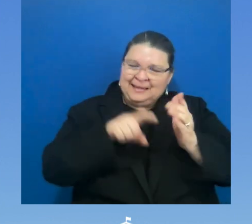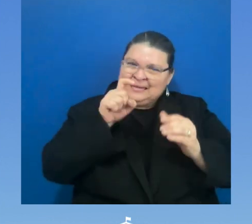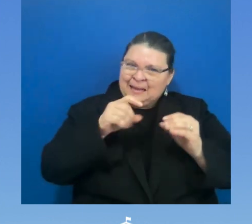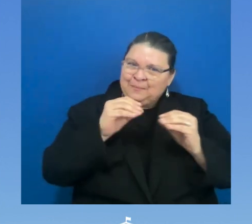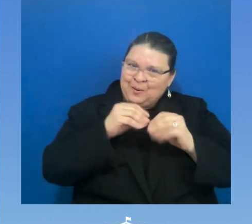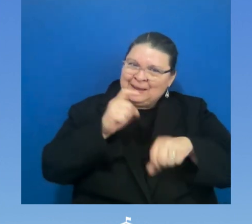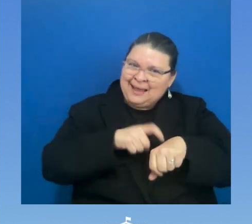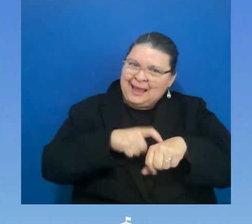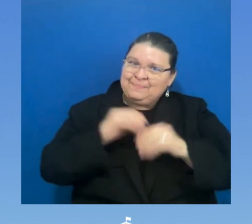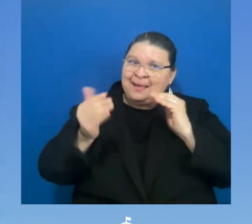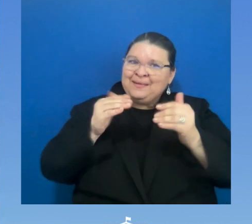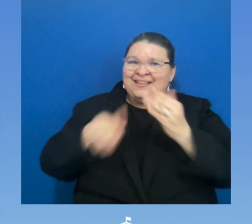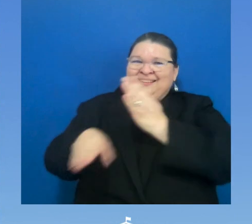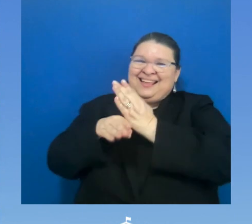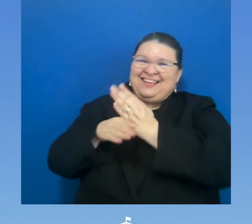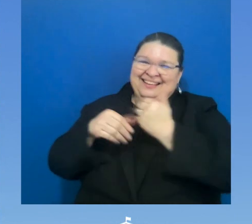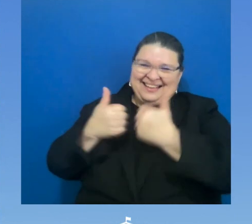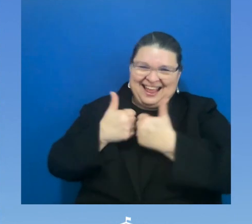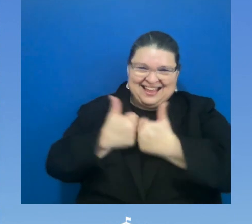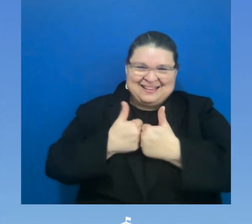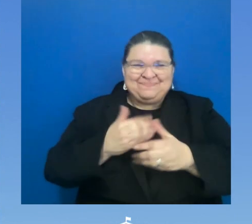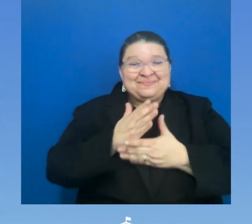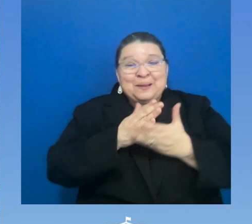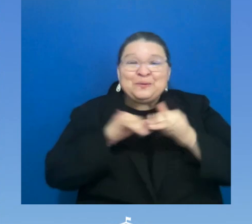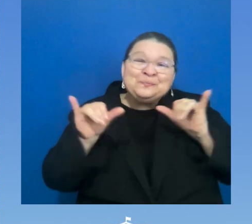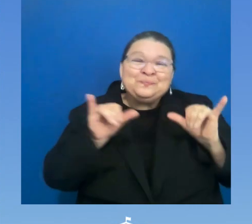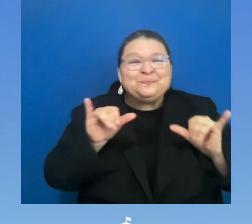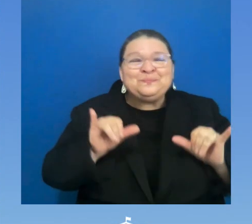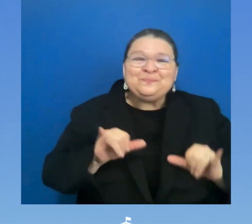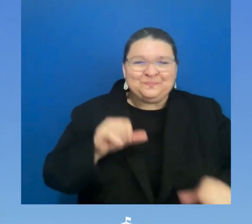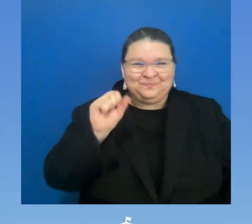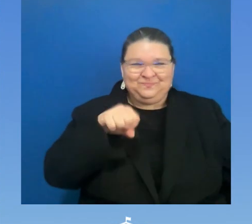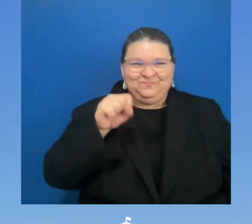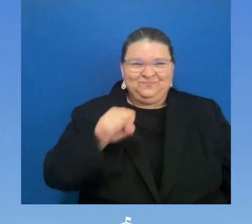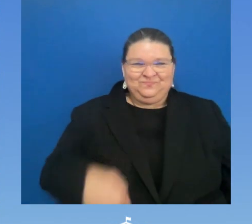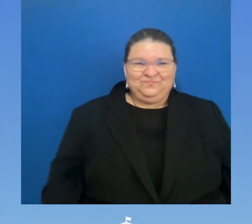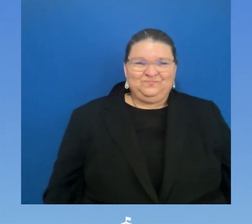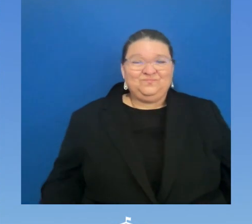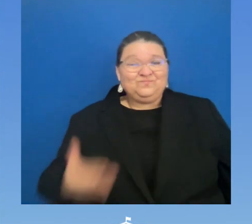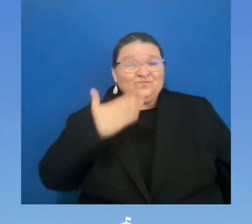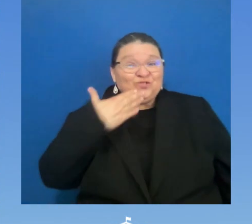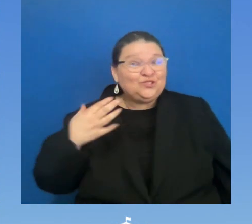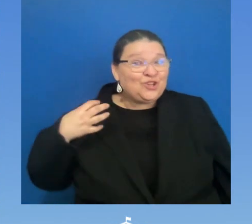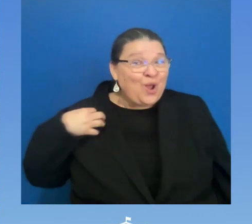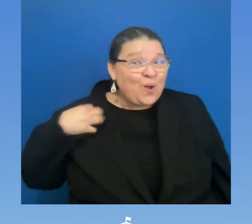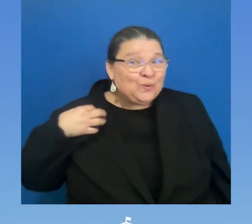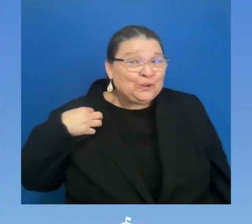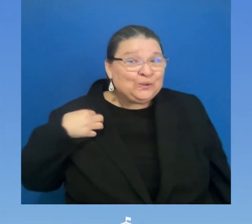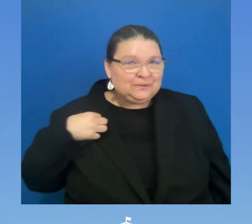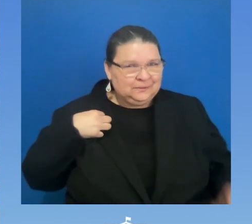The Vice President: And good coaches, I imagine, help. Right? Ms. Morgan: Definitely. Coaches, lawyers, publicists --